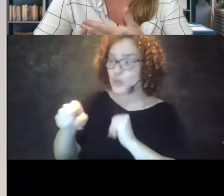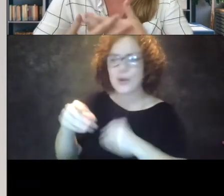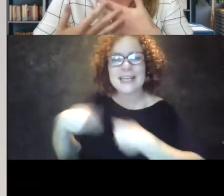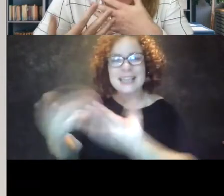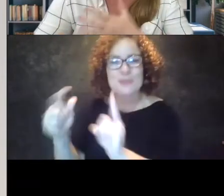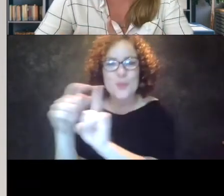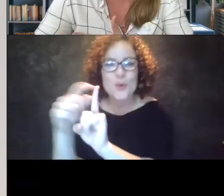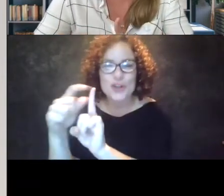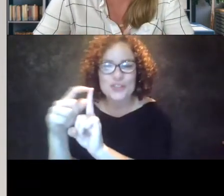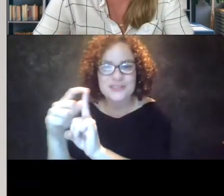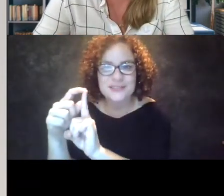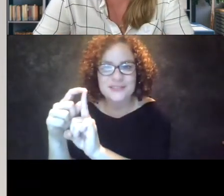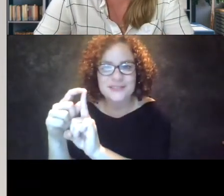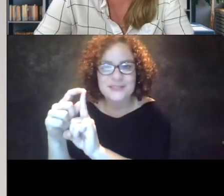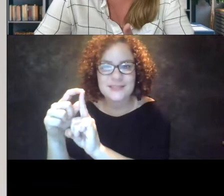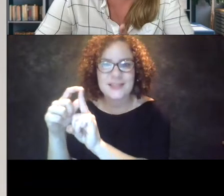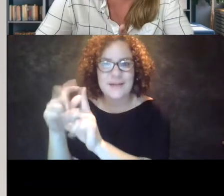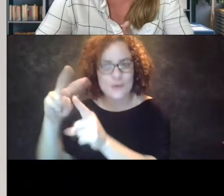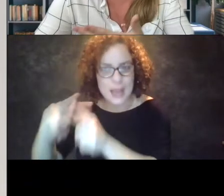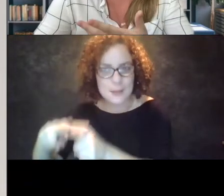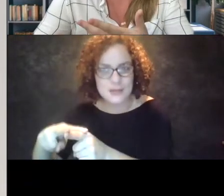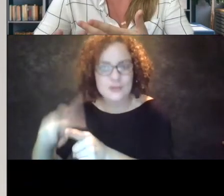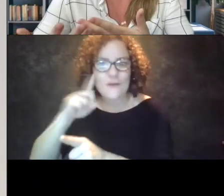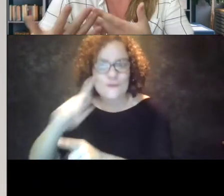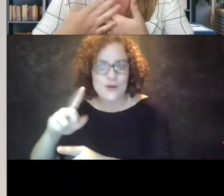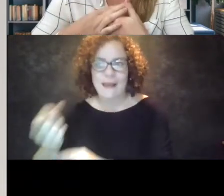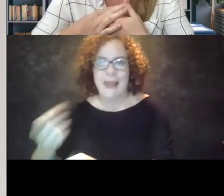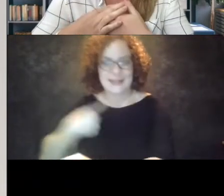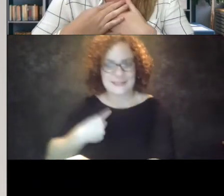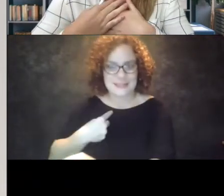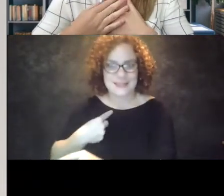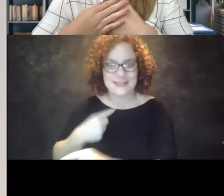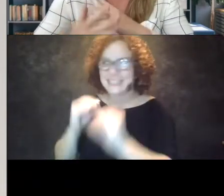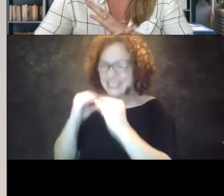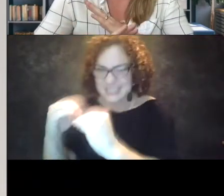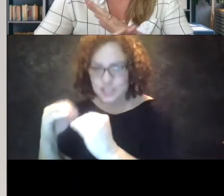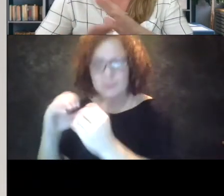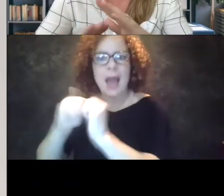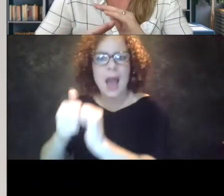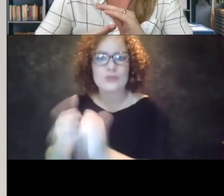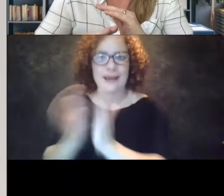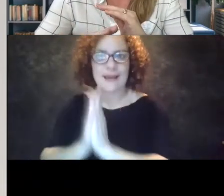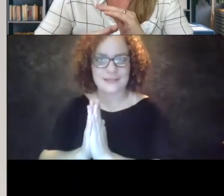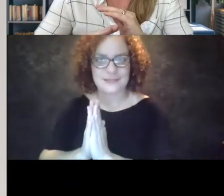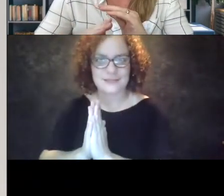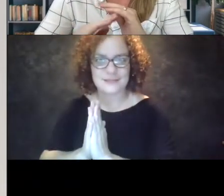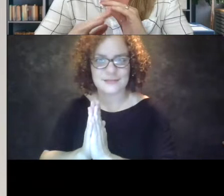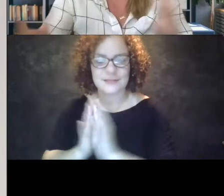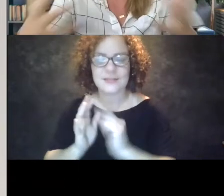a question that is that is more polite, but it's just so important to never like give